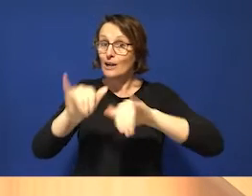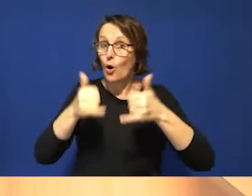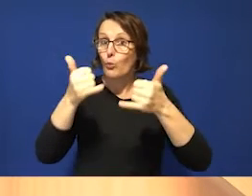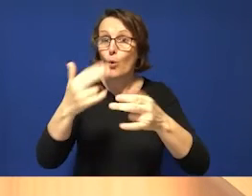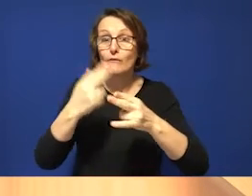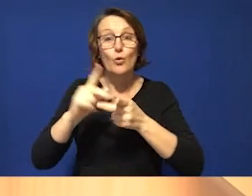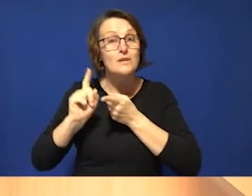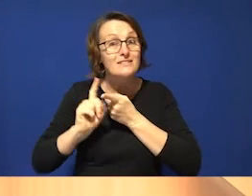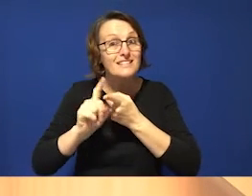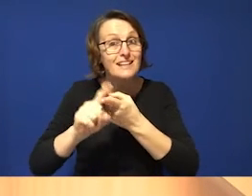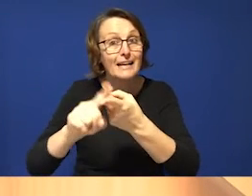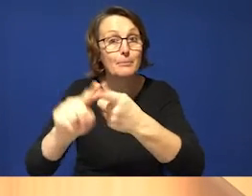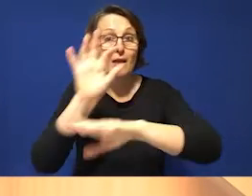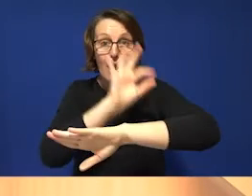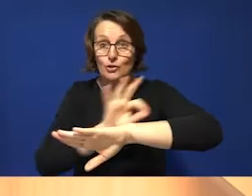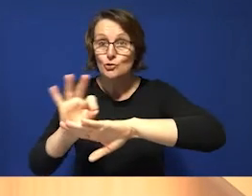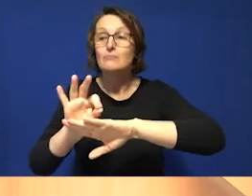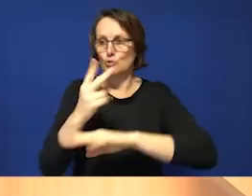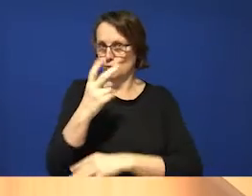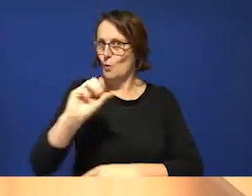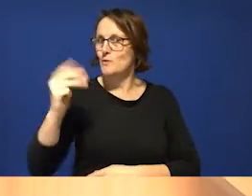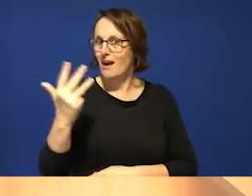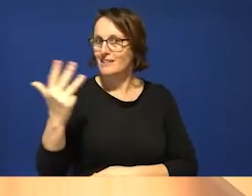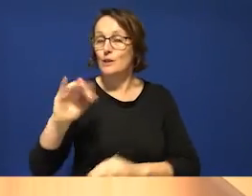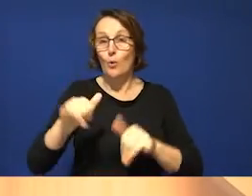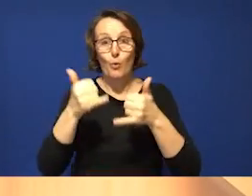for Sustainable Architecture again in 2019,